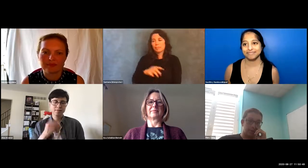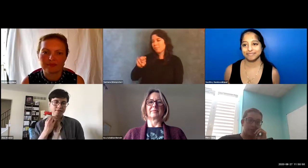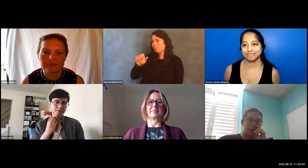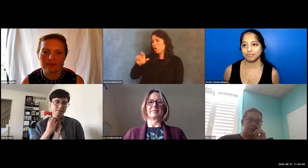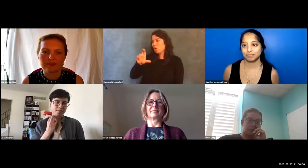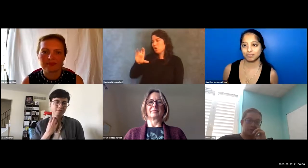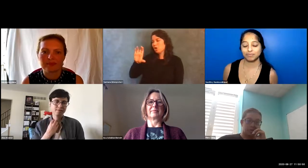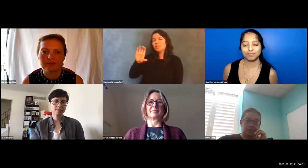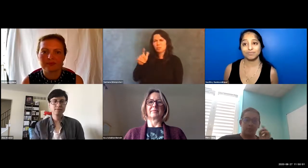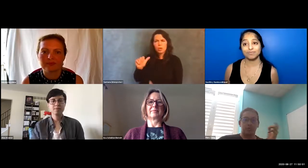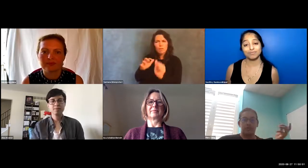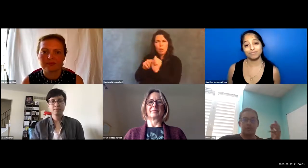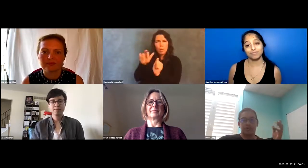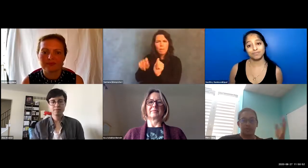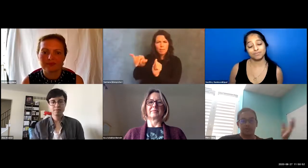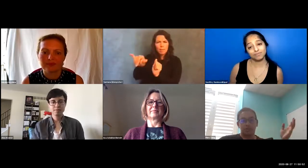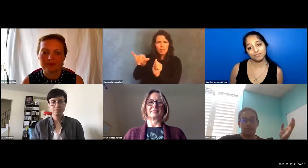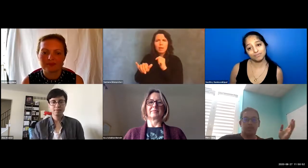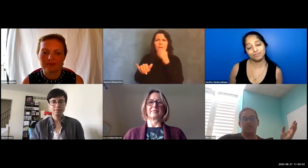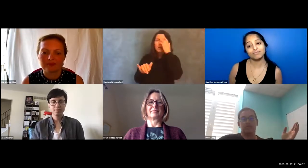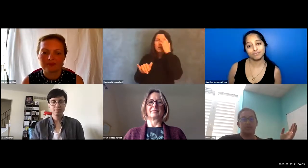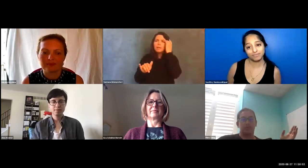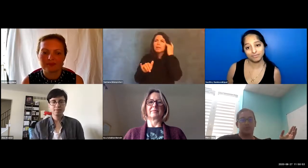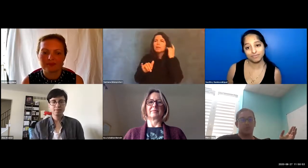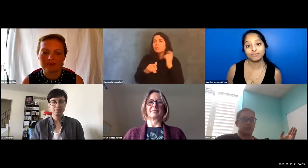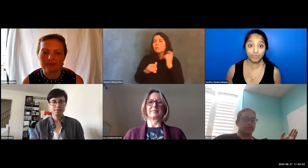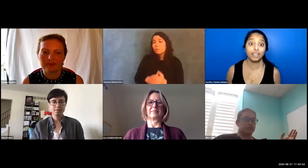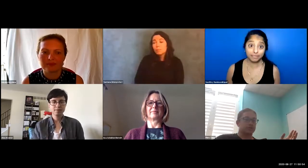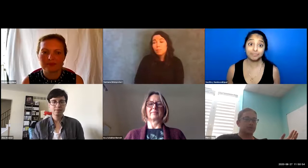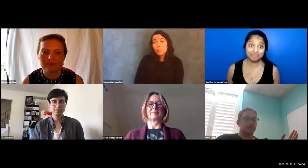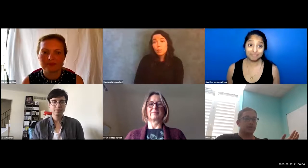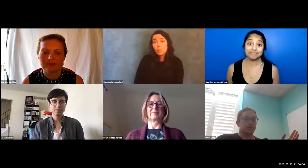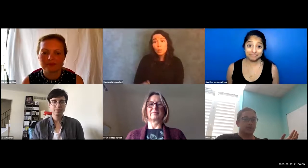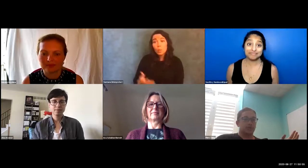What we're doing with sound could probably also apply to word order.